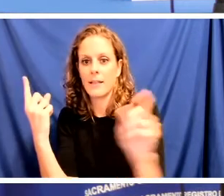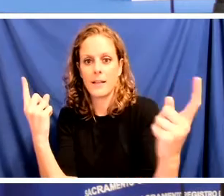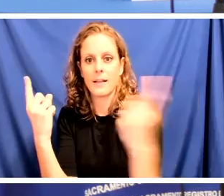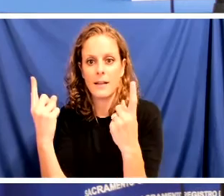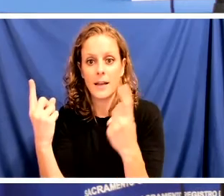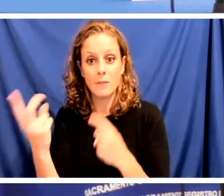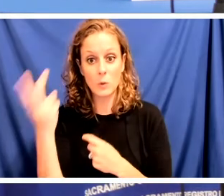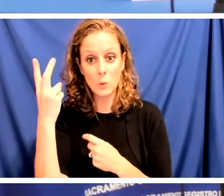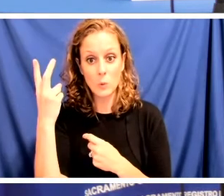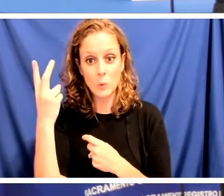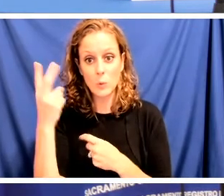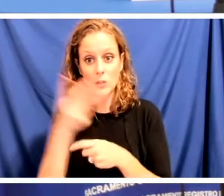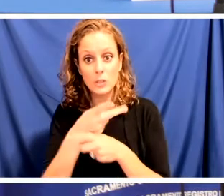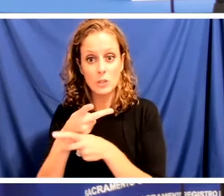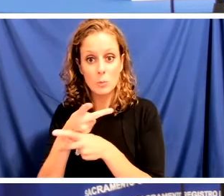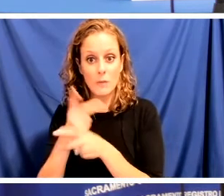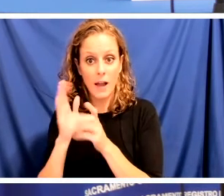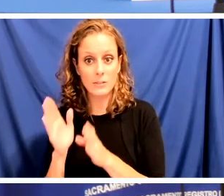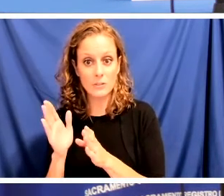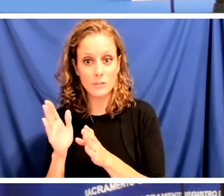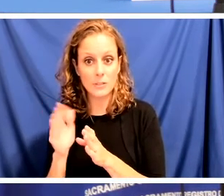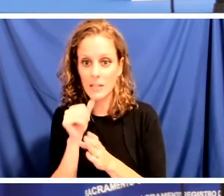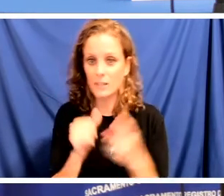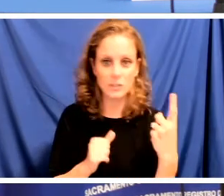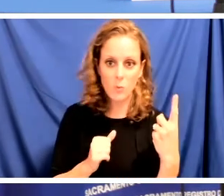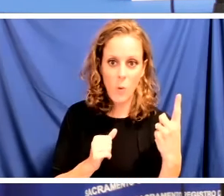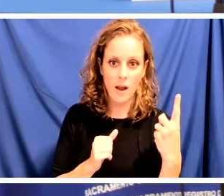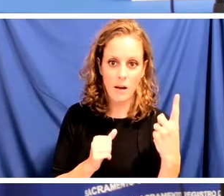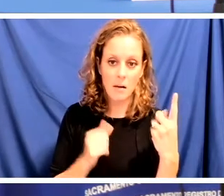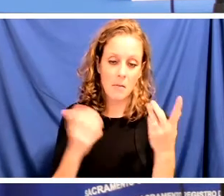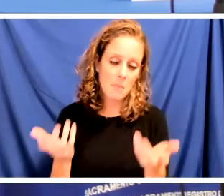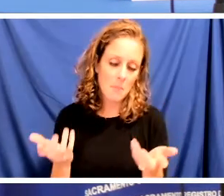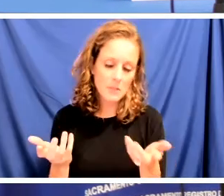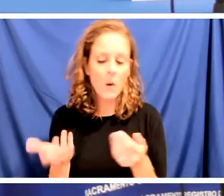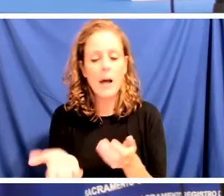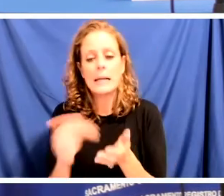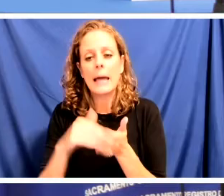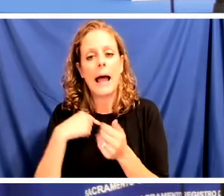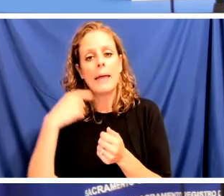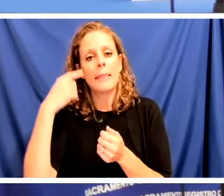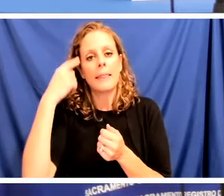SacGov: But again, you know I, I think, making sure that communities of interest.